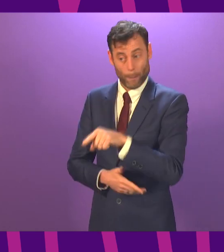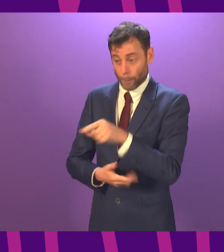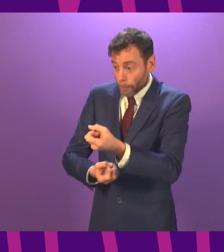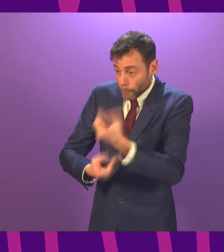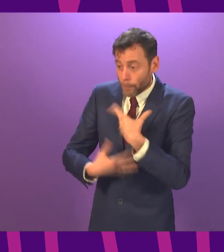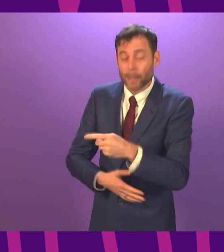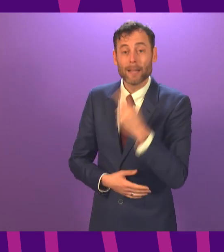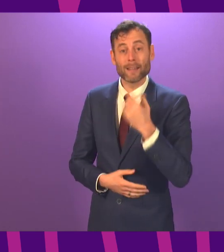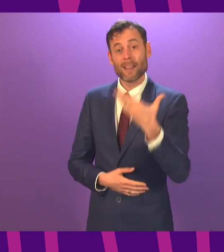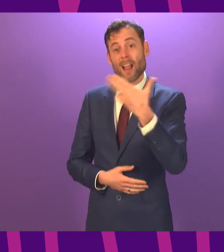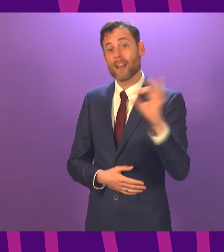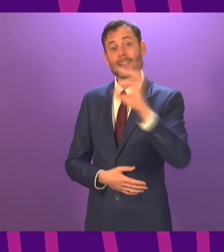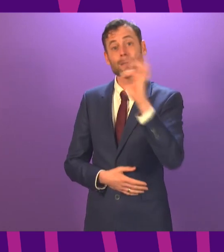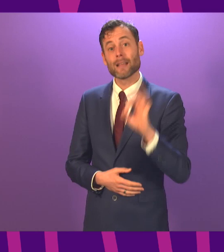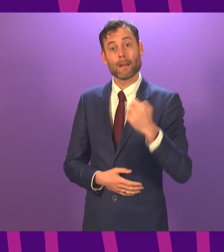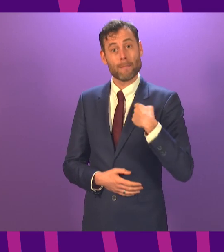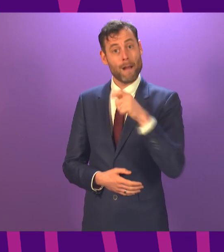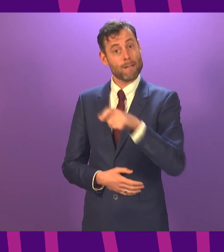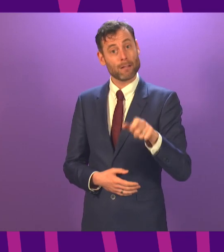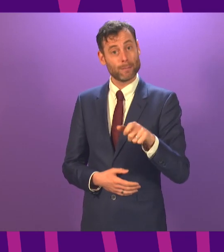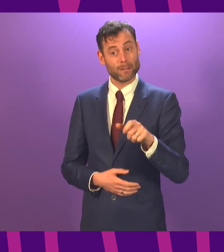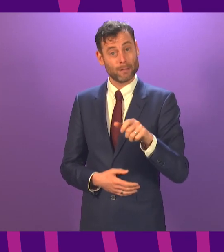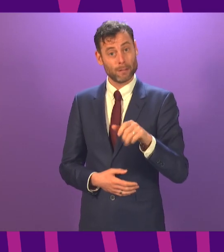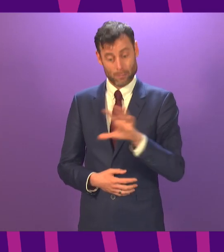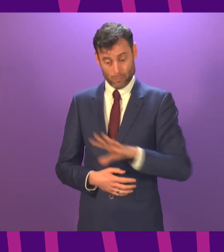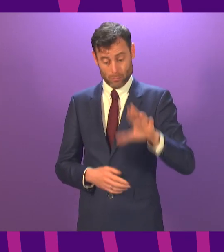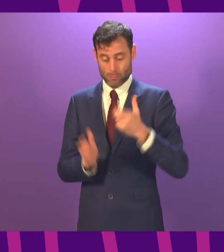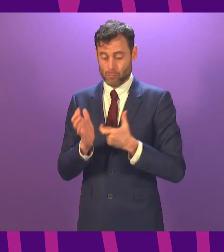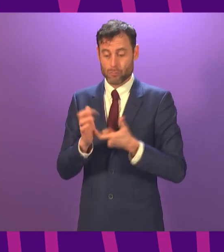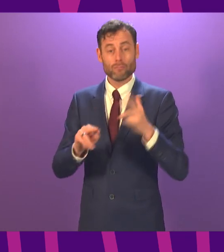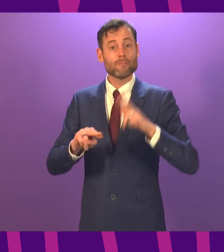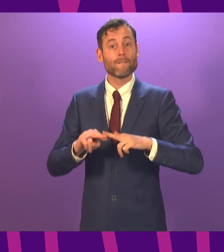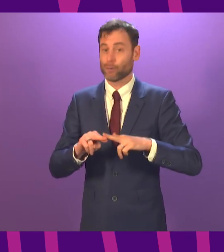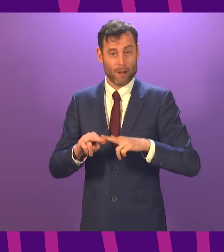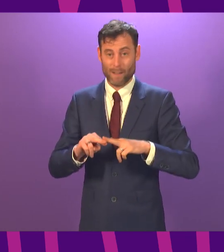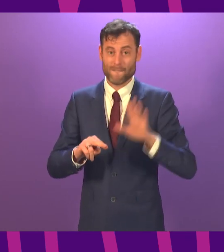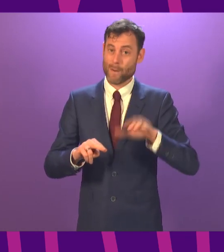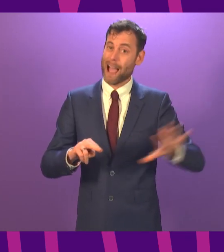“90% of my customers are outside Renfrewshire … I had only 2 customers in the last 3 weeks.